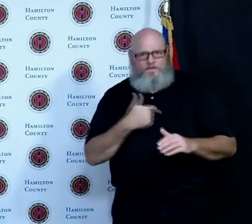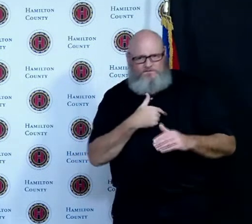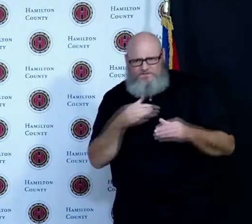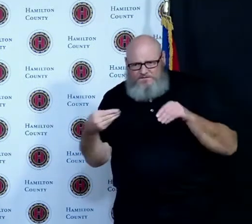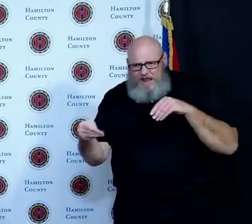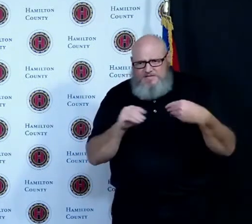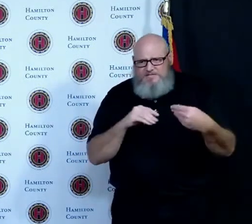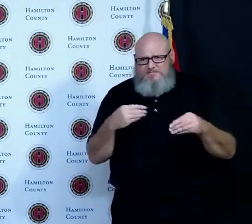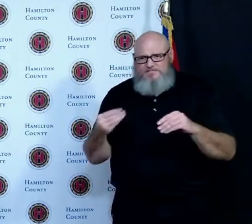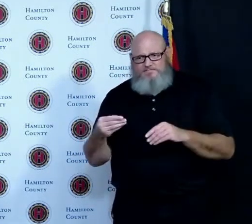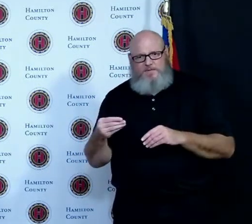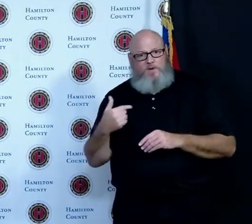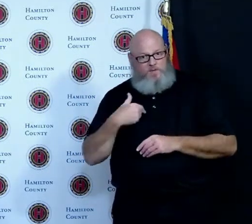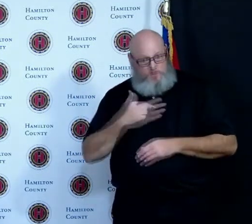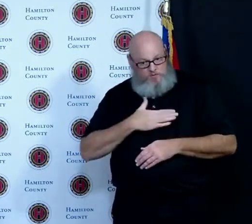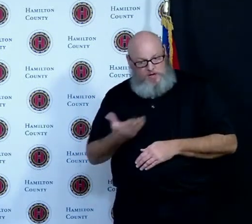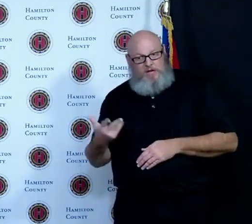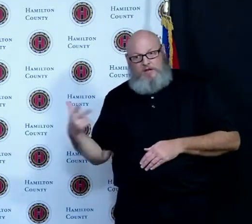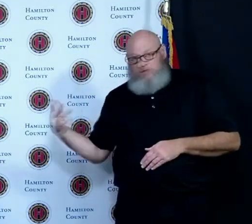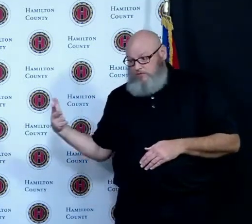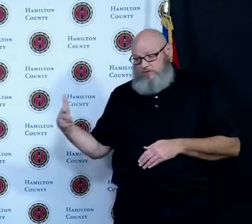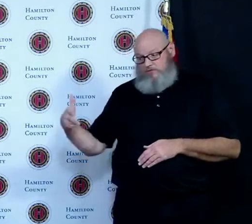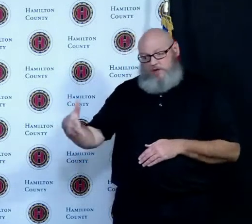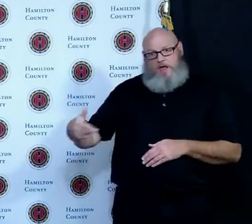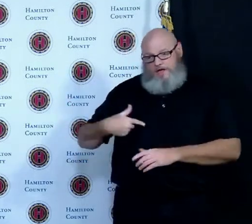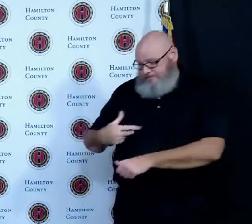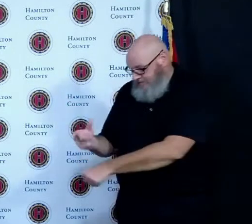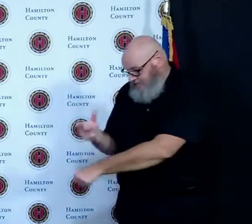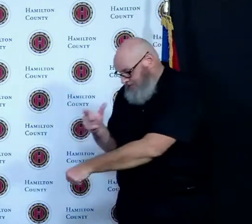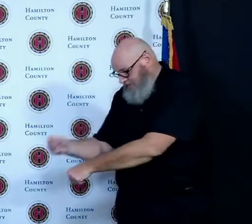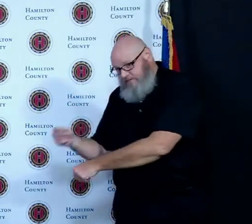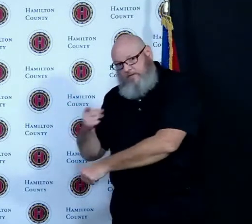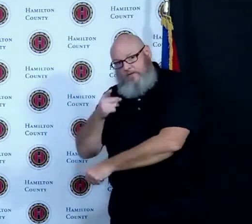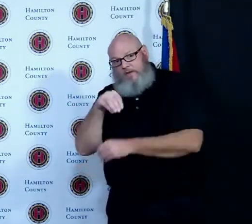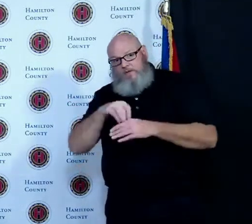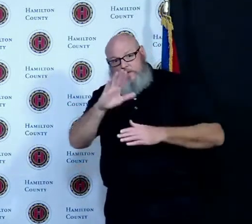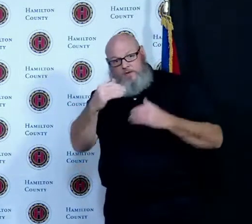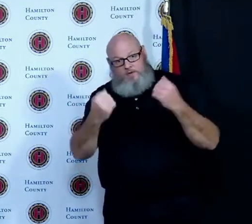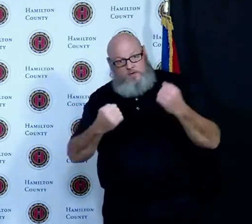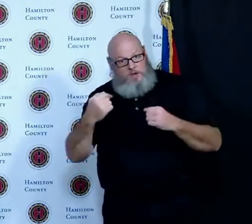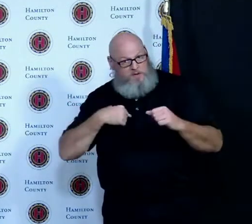people can drive and stay parked for 15 minutes after receiving their vaccine for observation